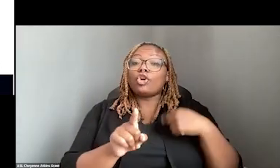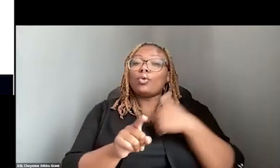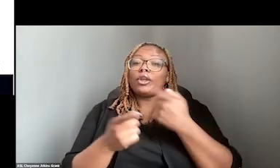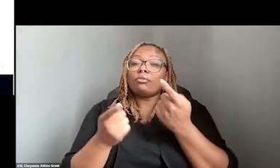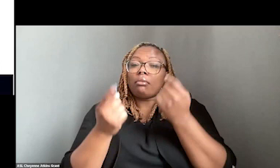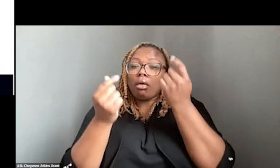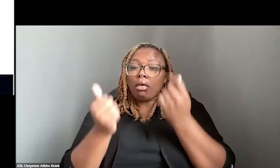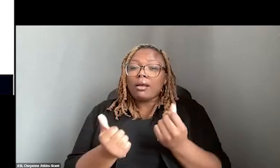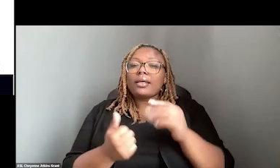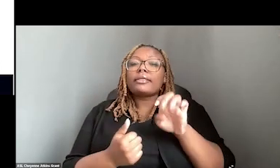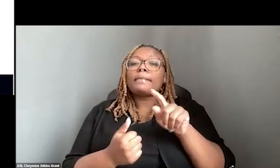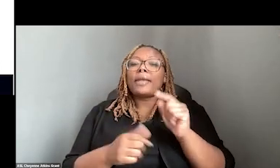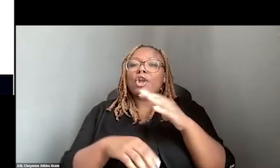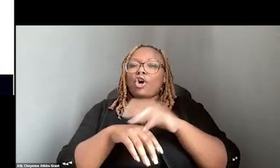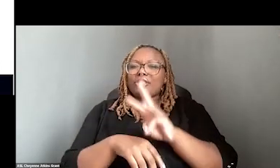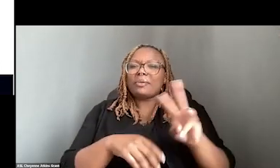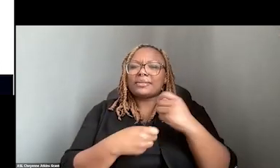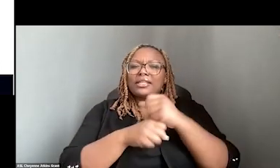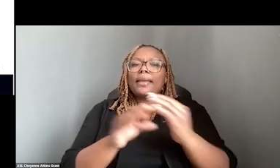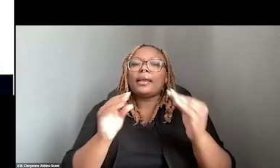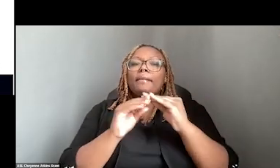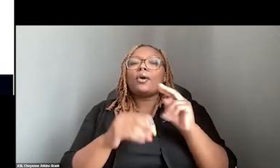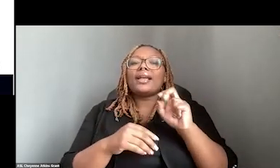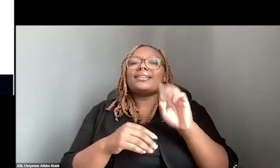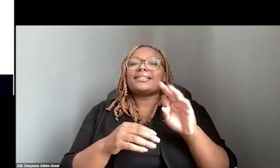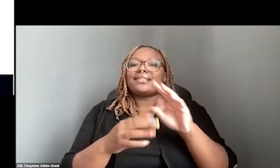from across the site to make it more NSF-centric.